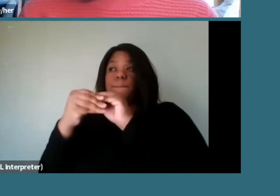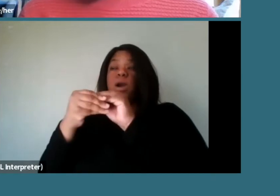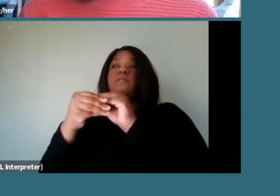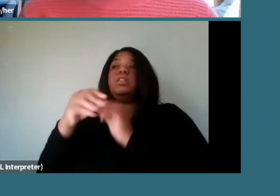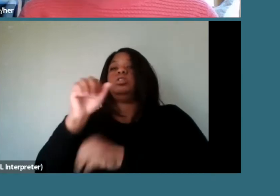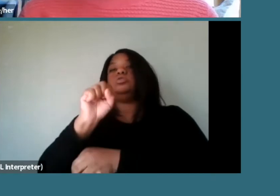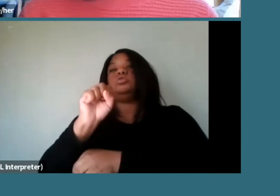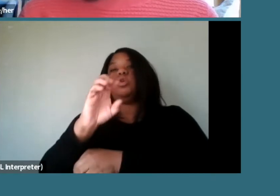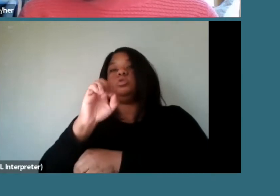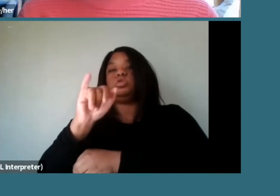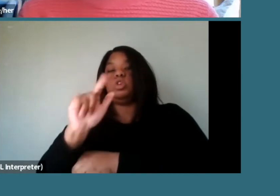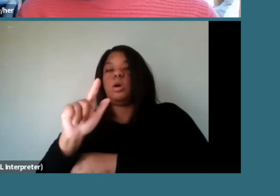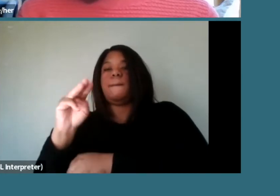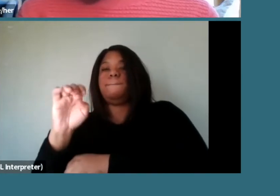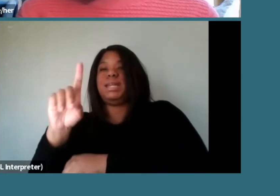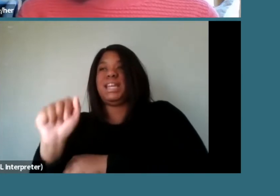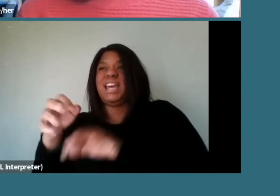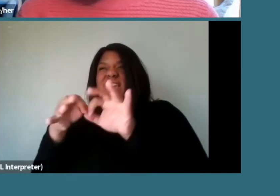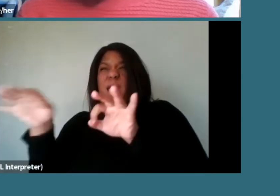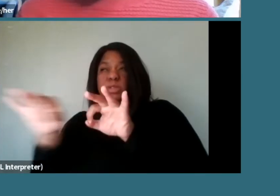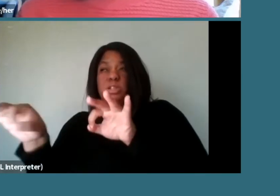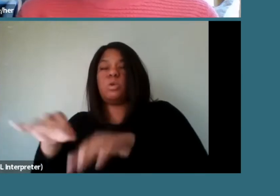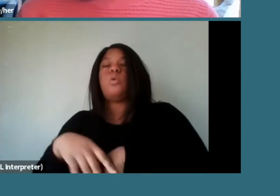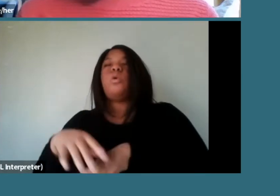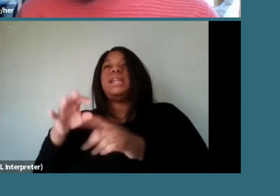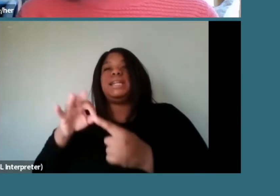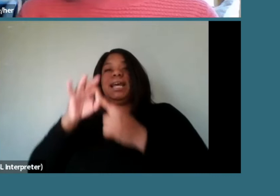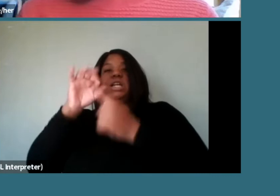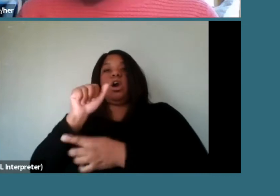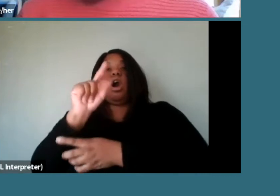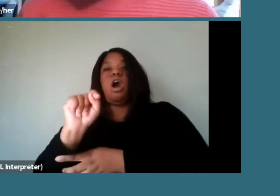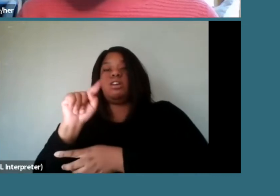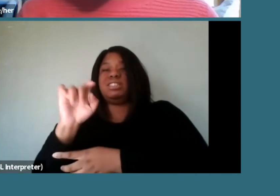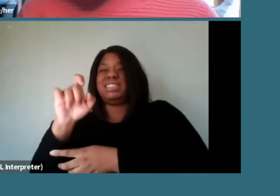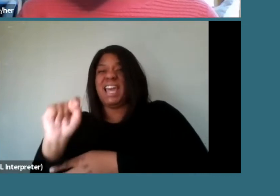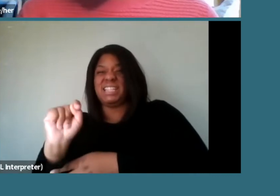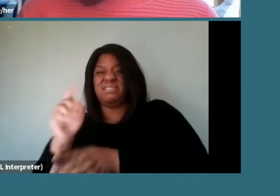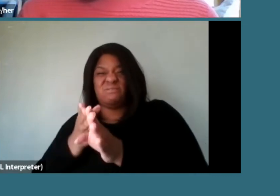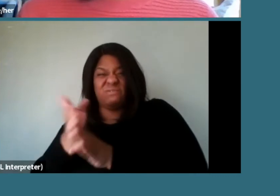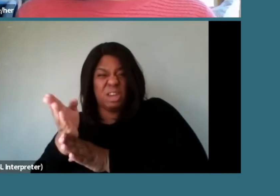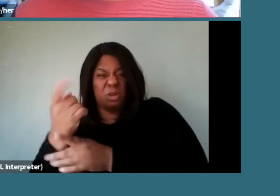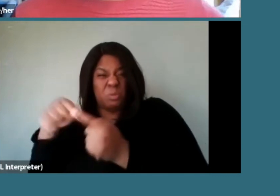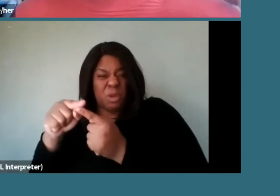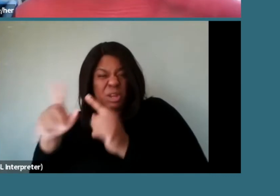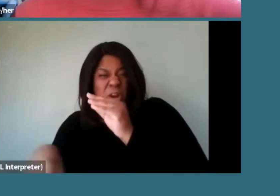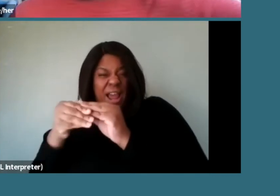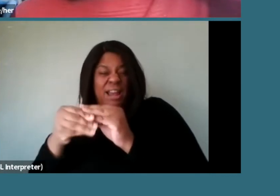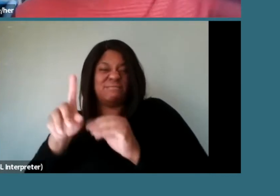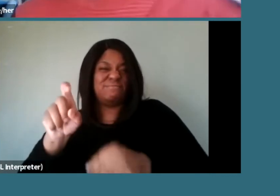in the designated alt text field when you're uploading a photo? This is a great question and